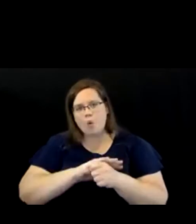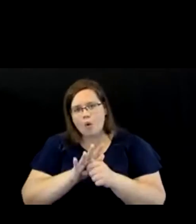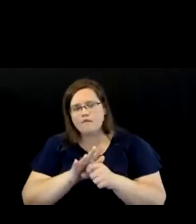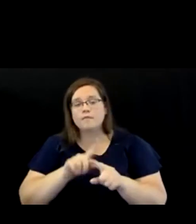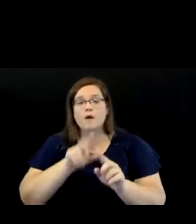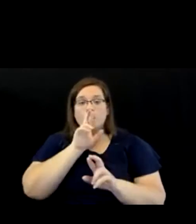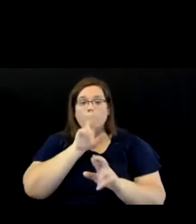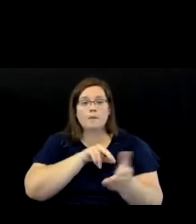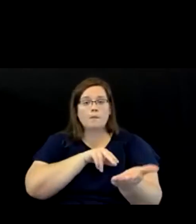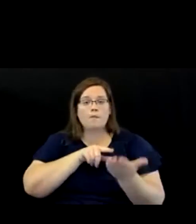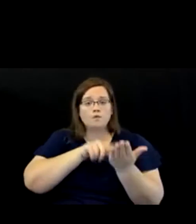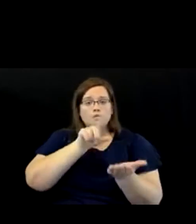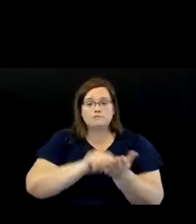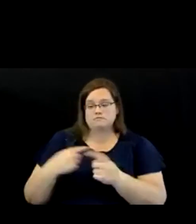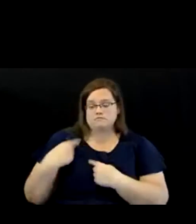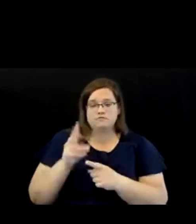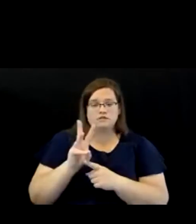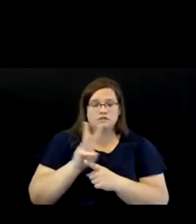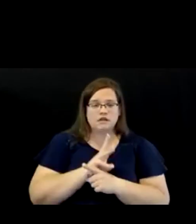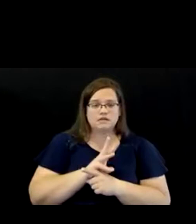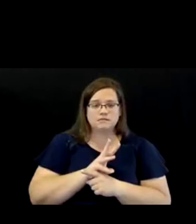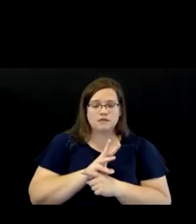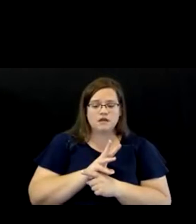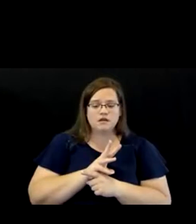reports we've published in the last six months, I think you can read about